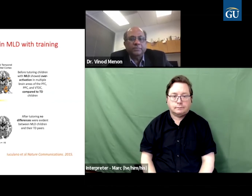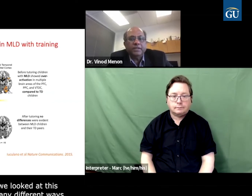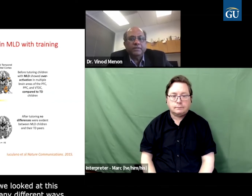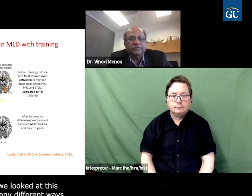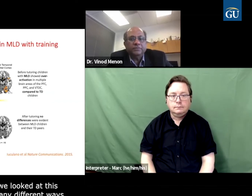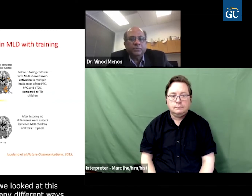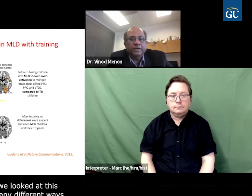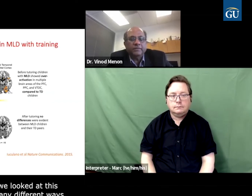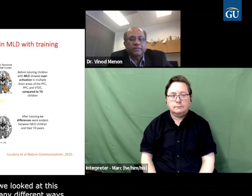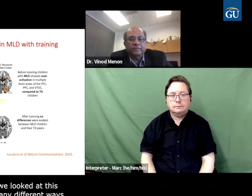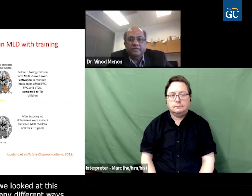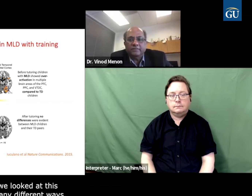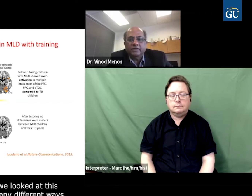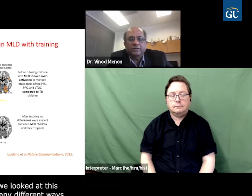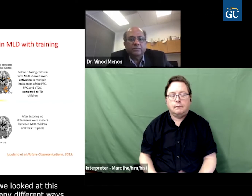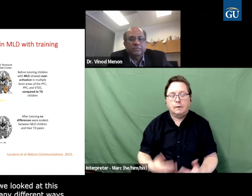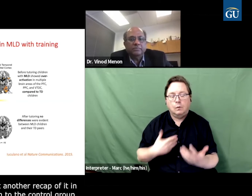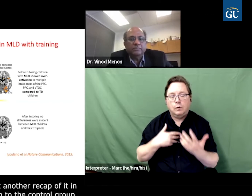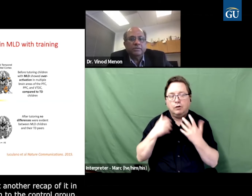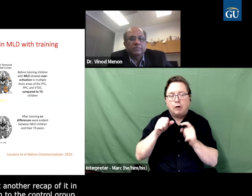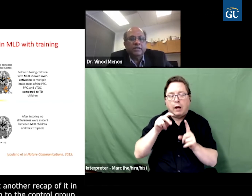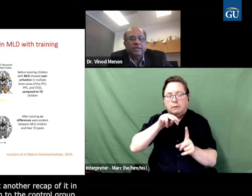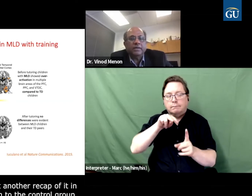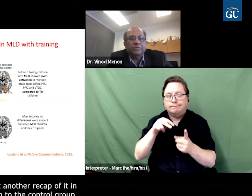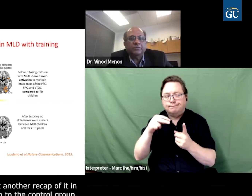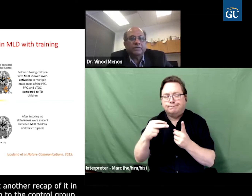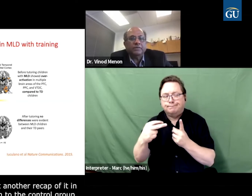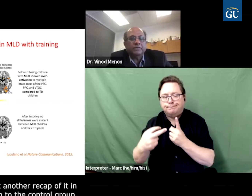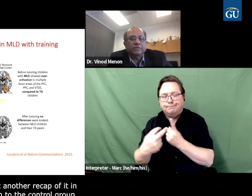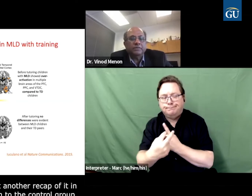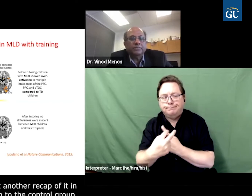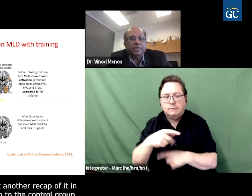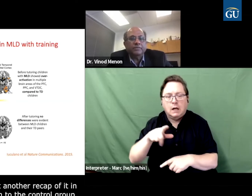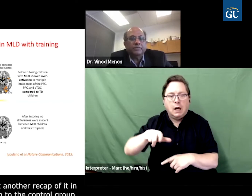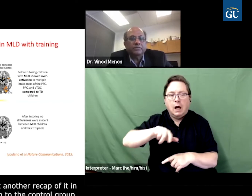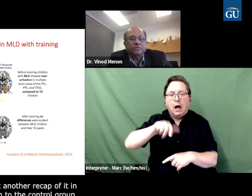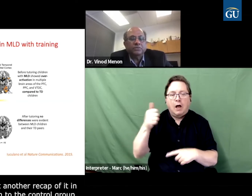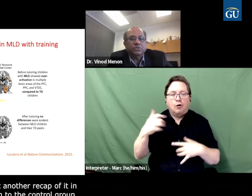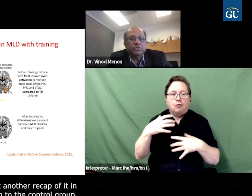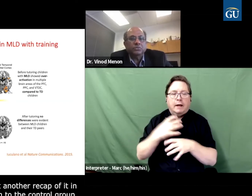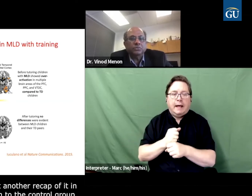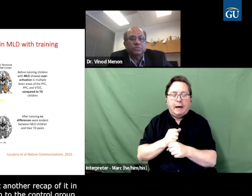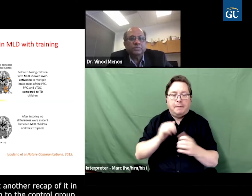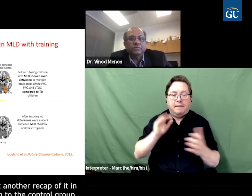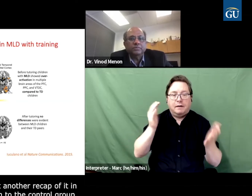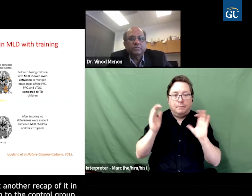and we've looked at this from many different ways this is just another